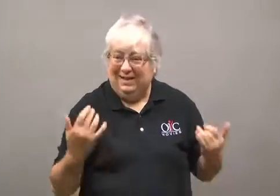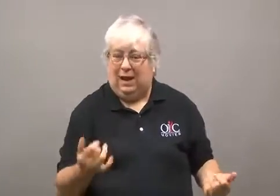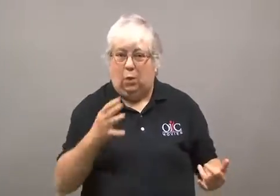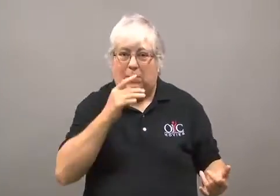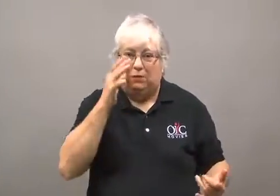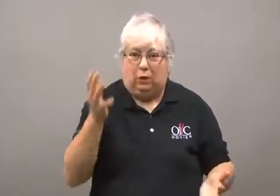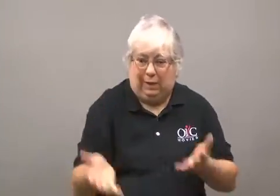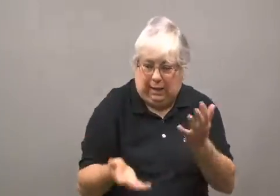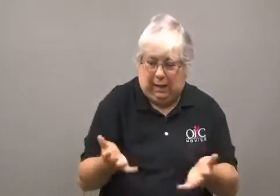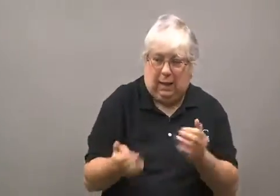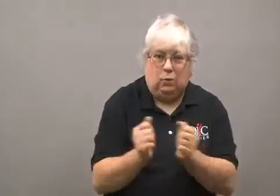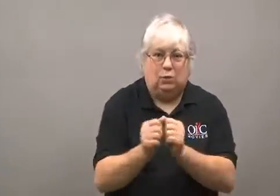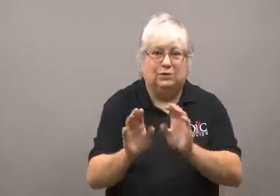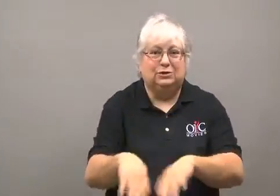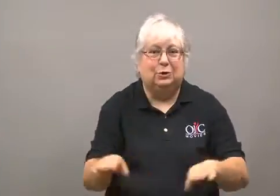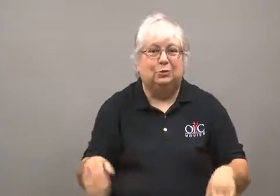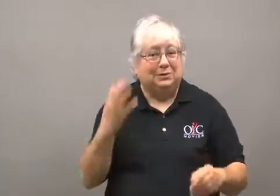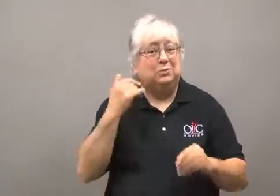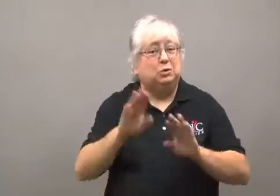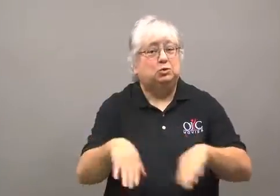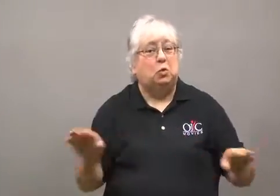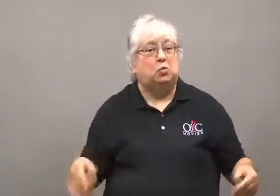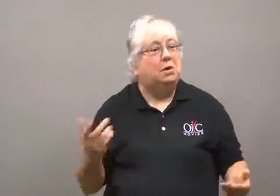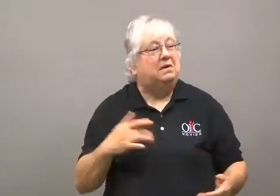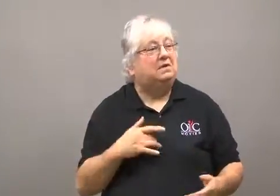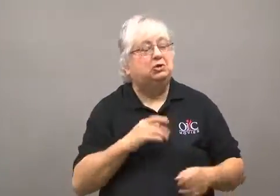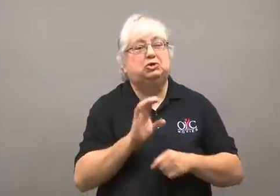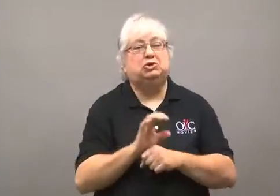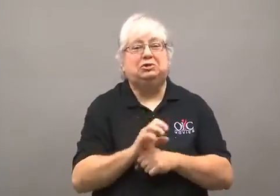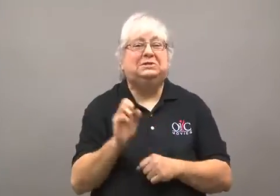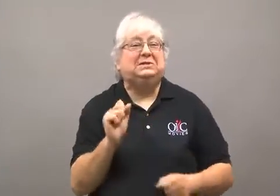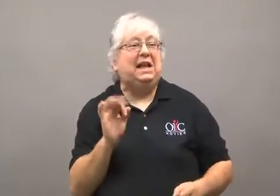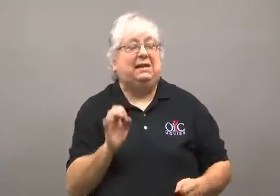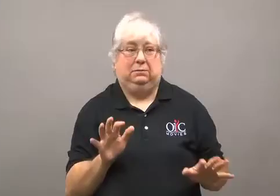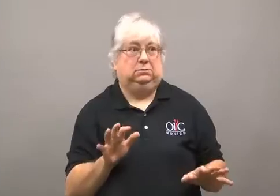Parents had to console their children, who had always thought church was a safe haven.